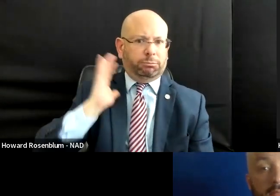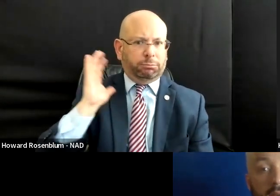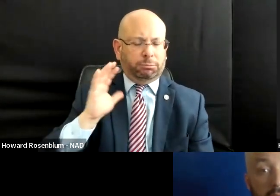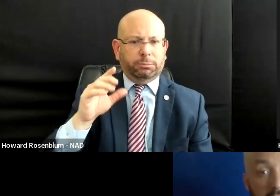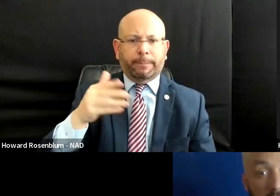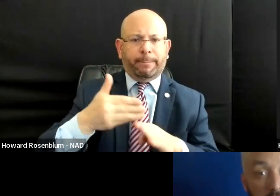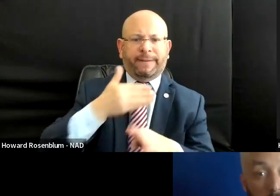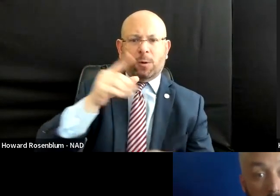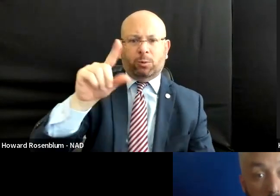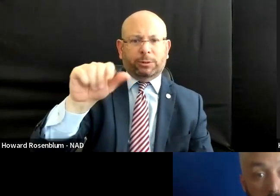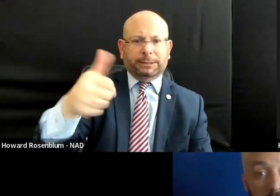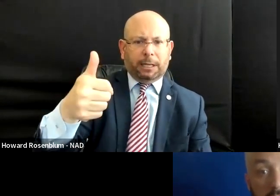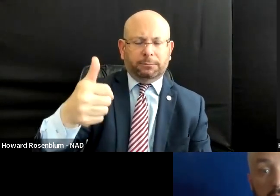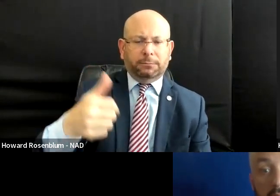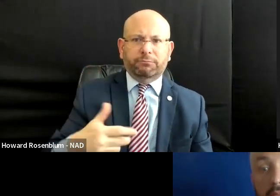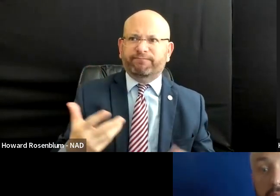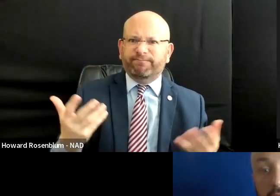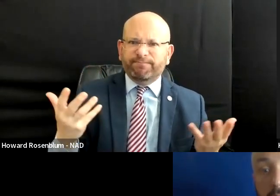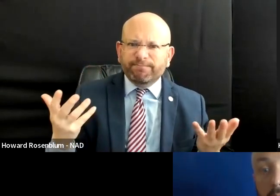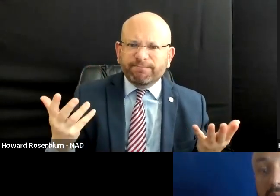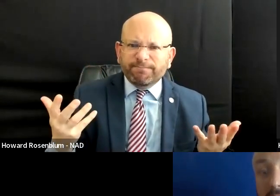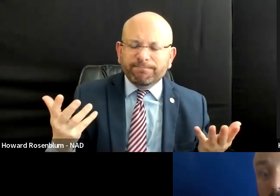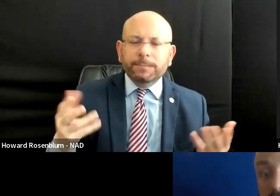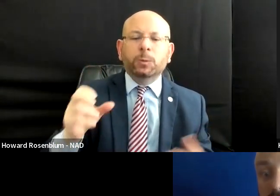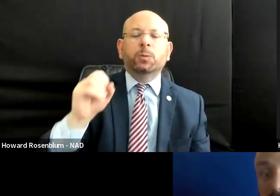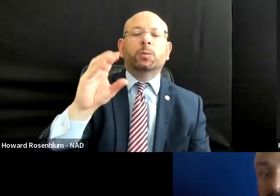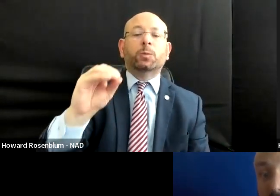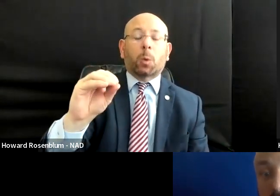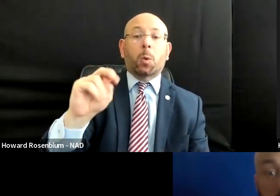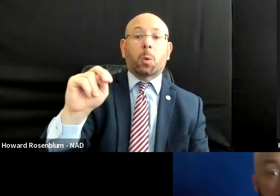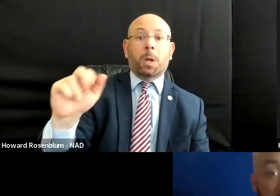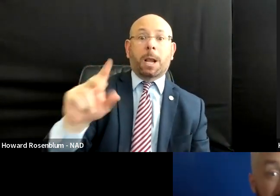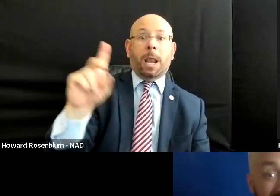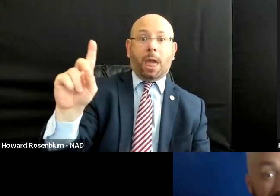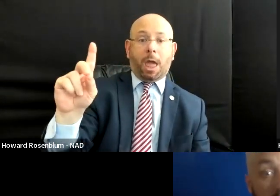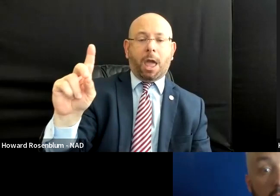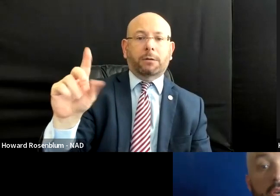proliferation of Internet news and